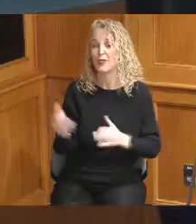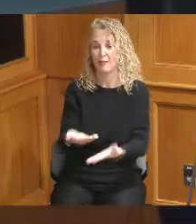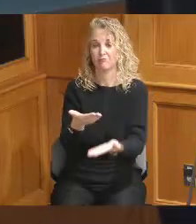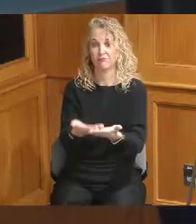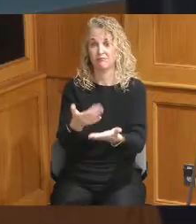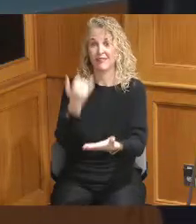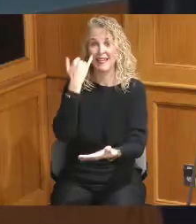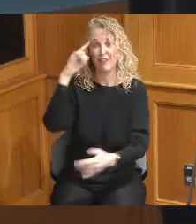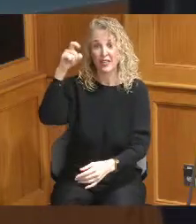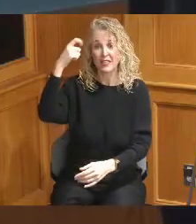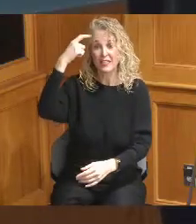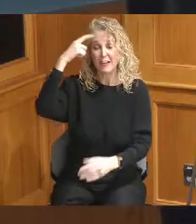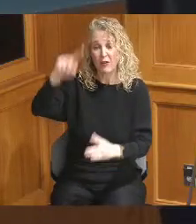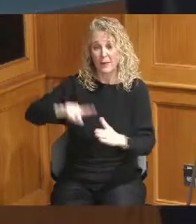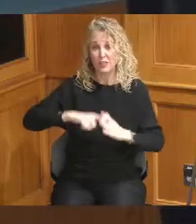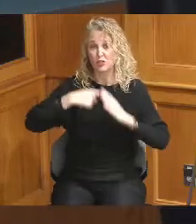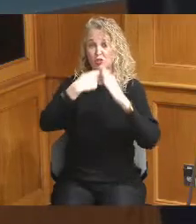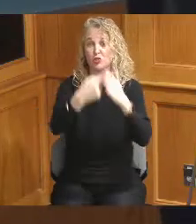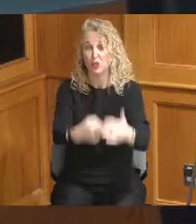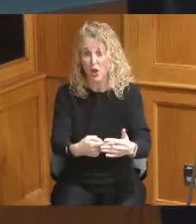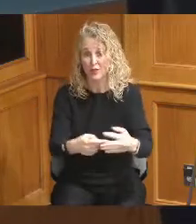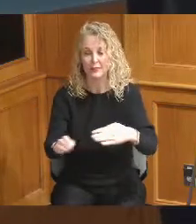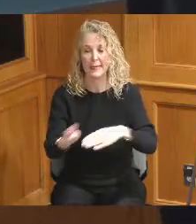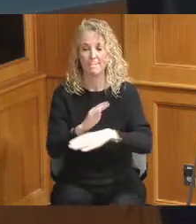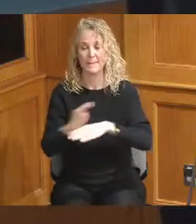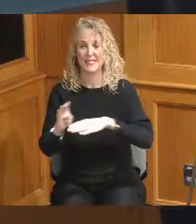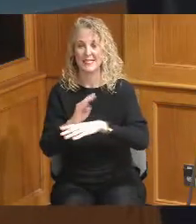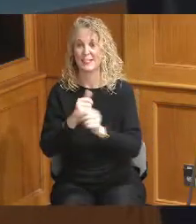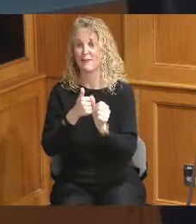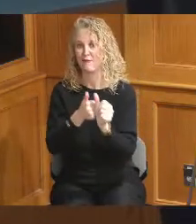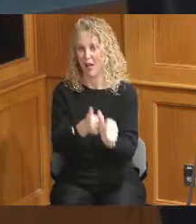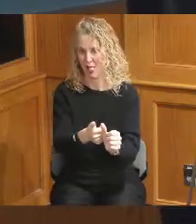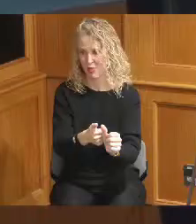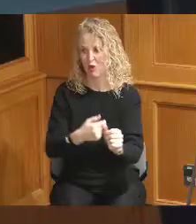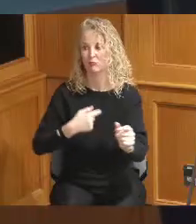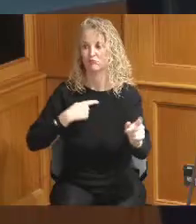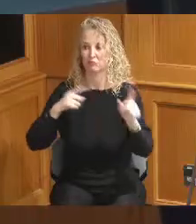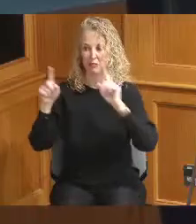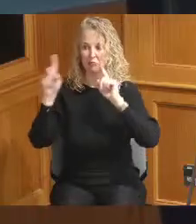in first and then the business Community follows is something that I've been told about challenged